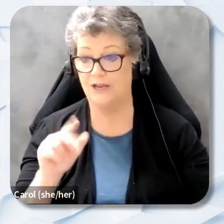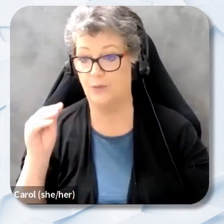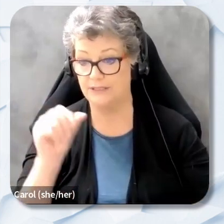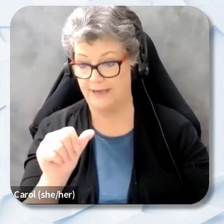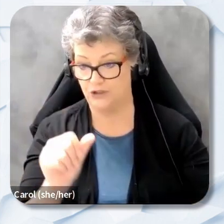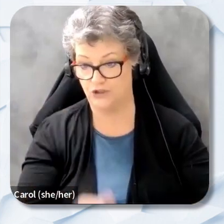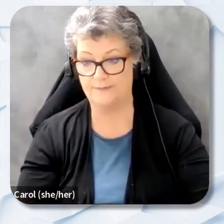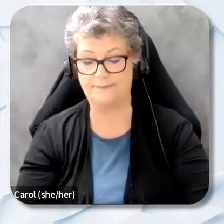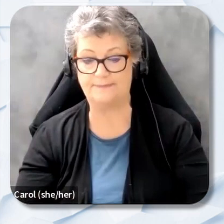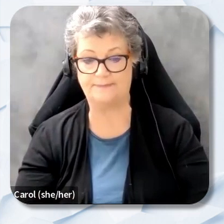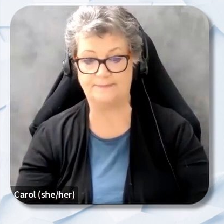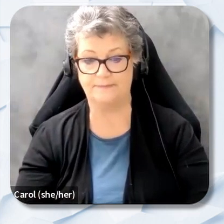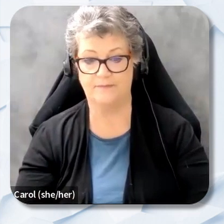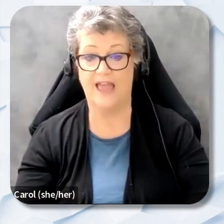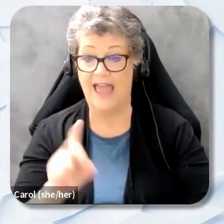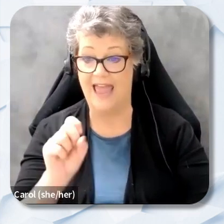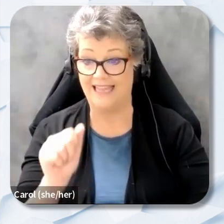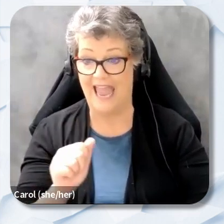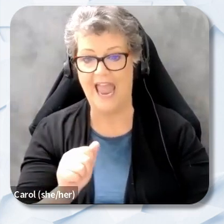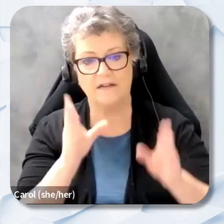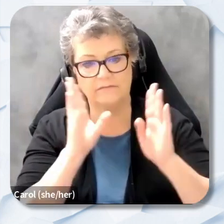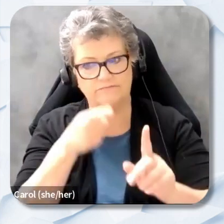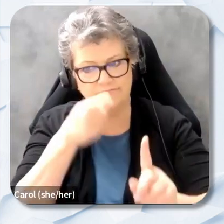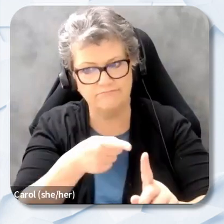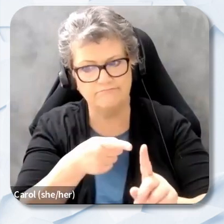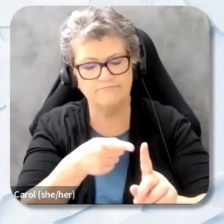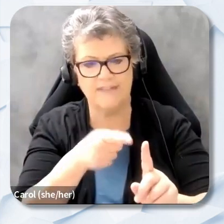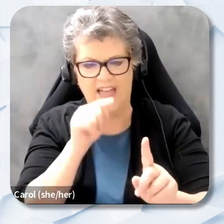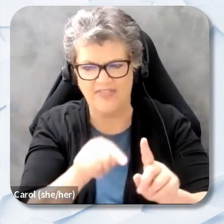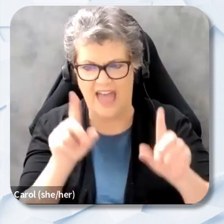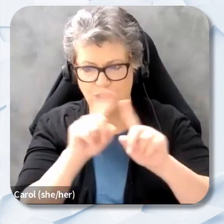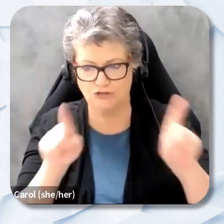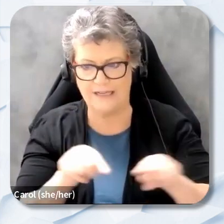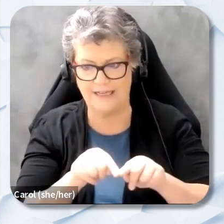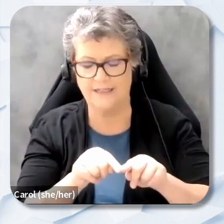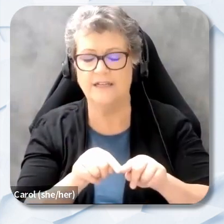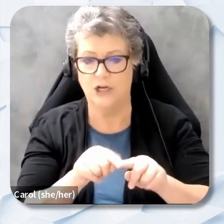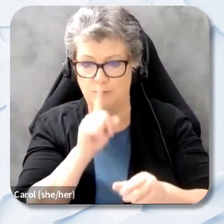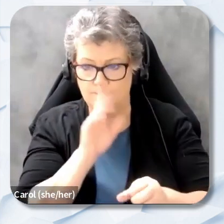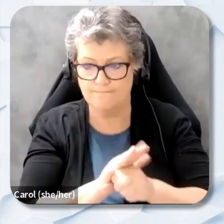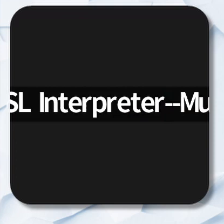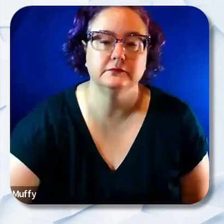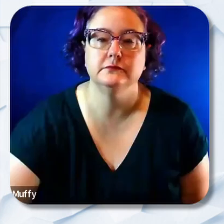LEAs should pay particular attention to this screen to ensure that the subtotals reported